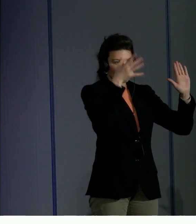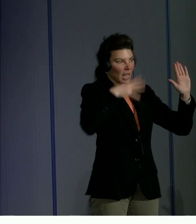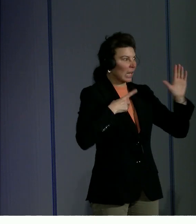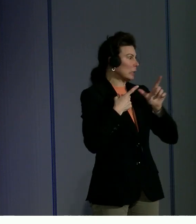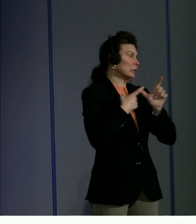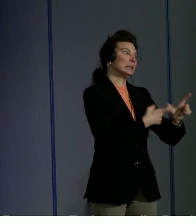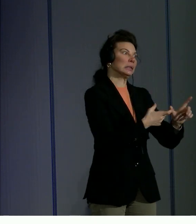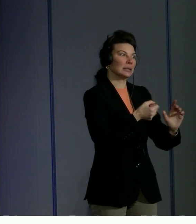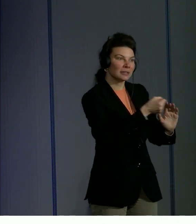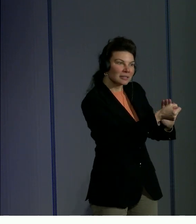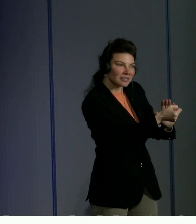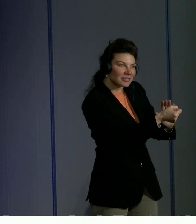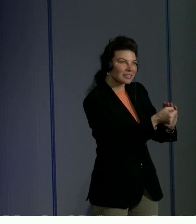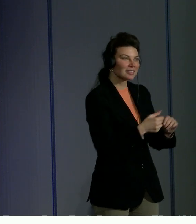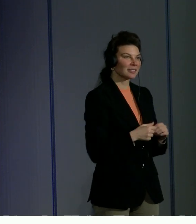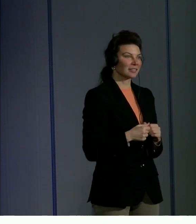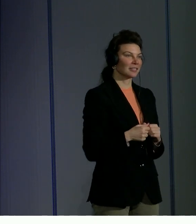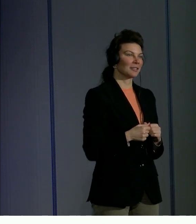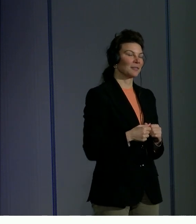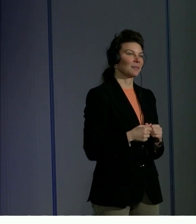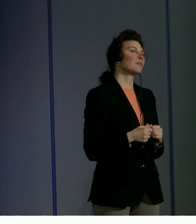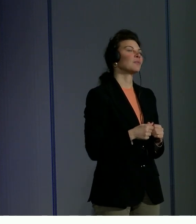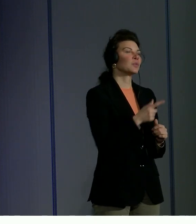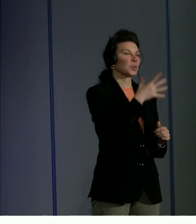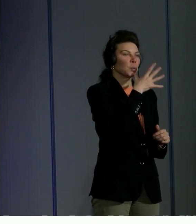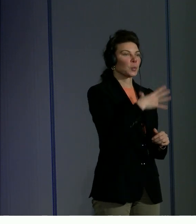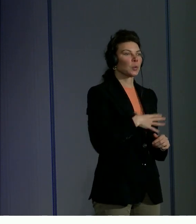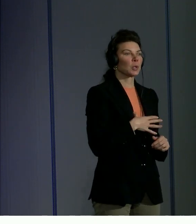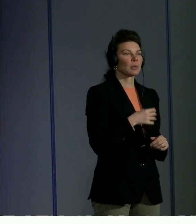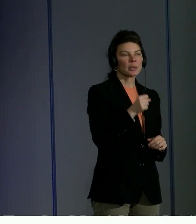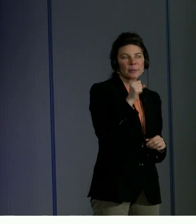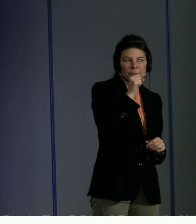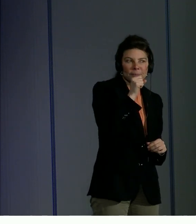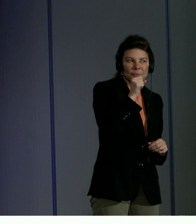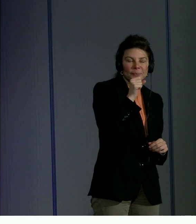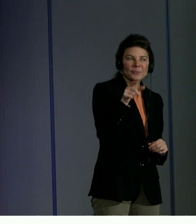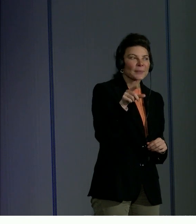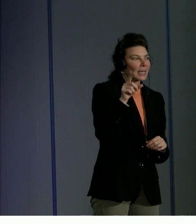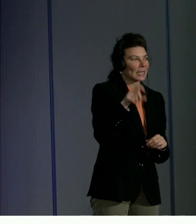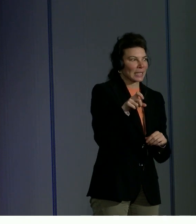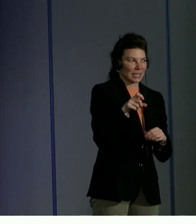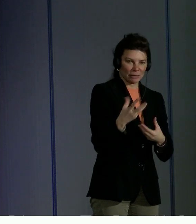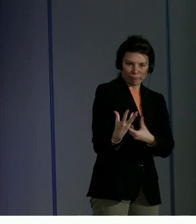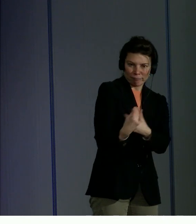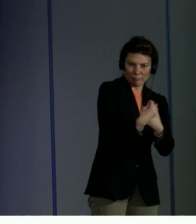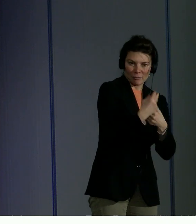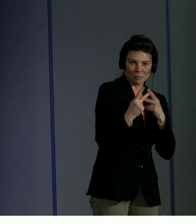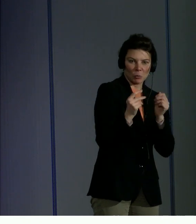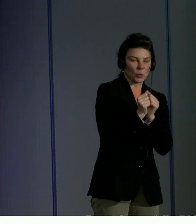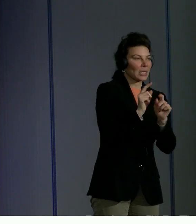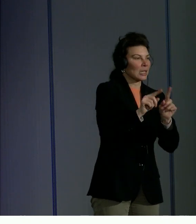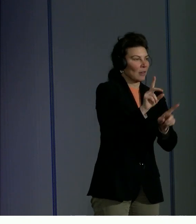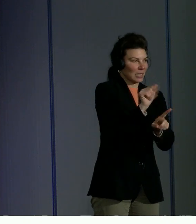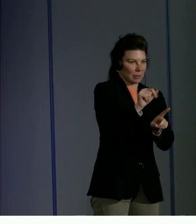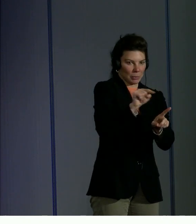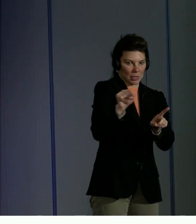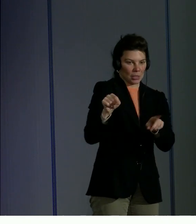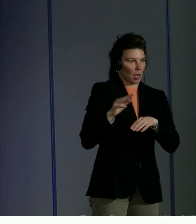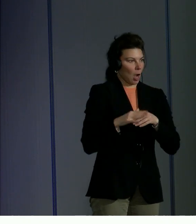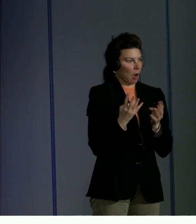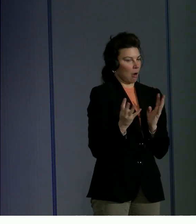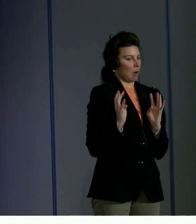Well, you need people with different disabilities on the team, right? To help out with